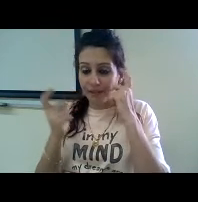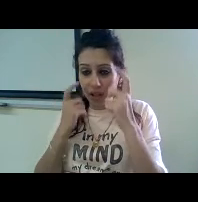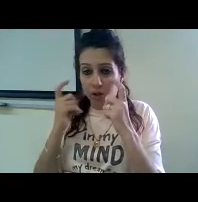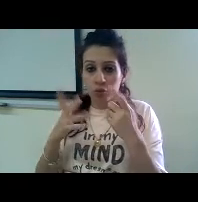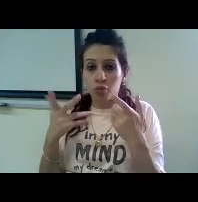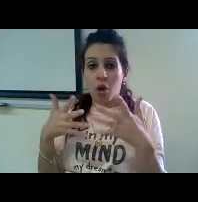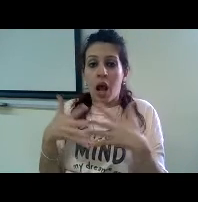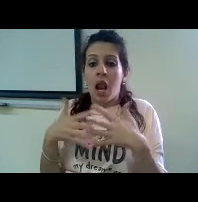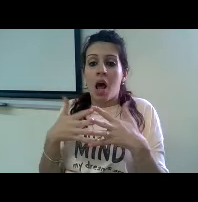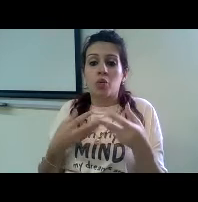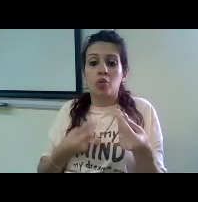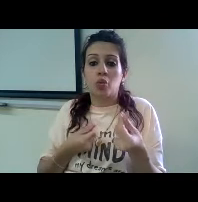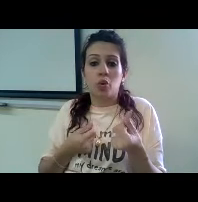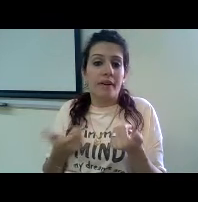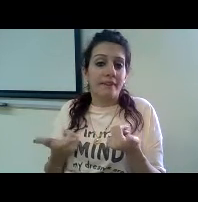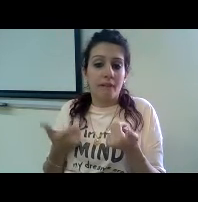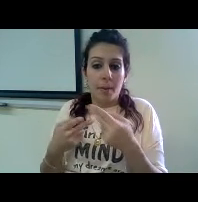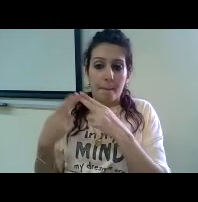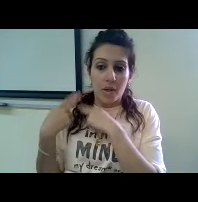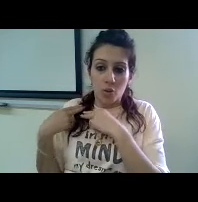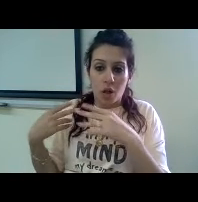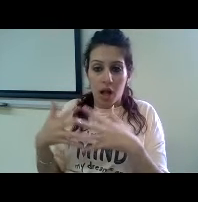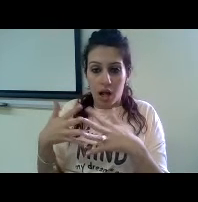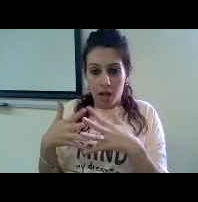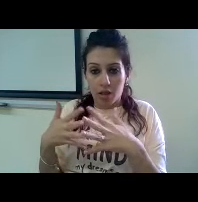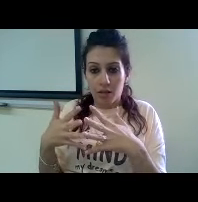Next David, please.